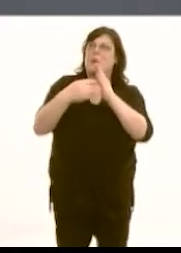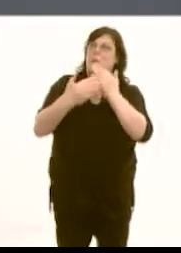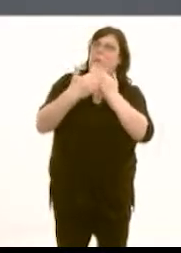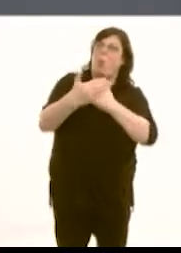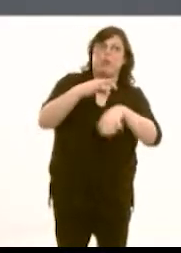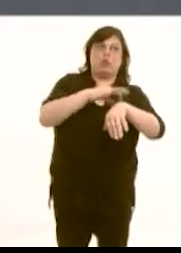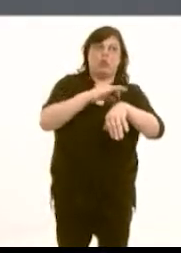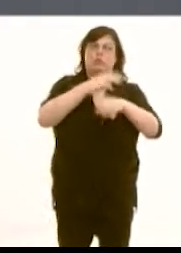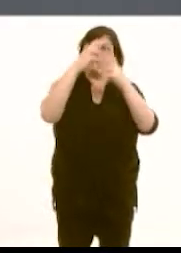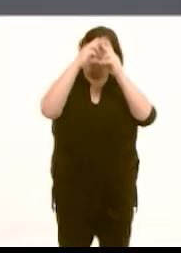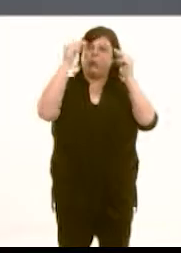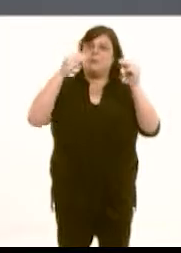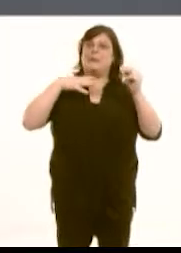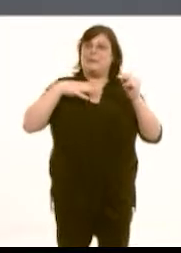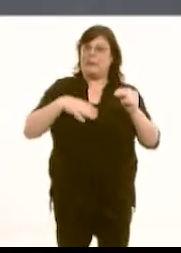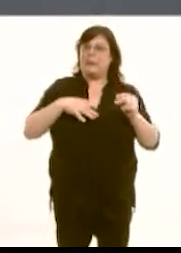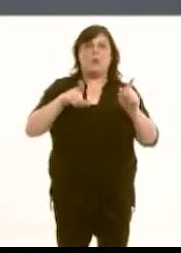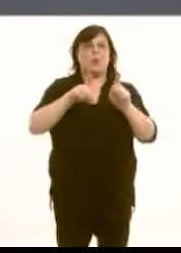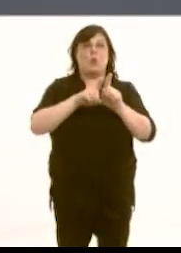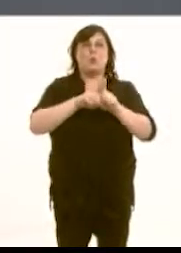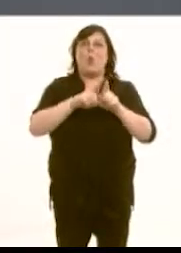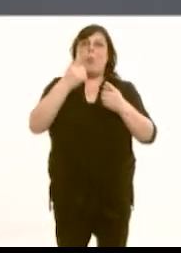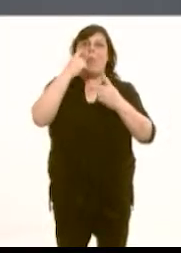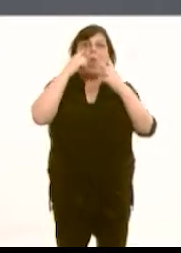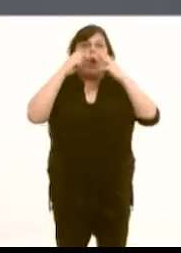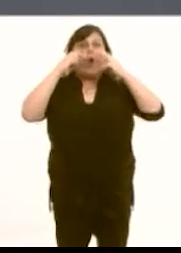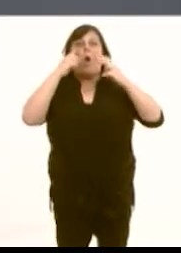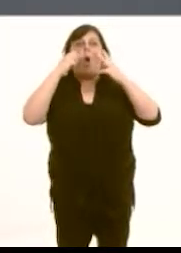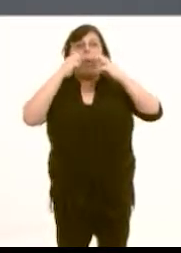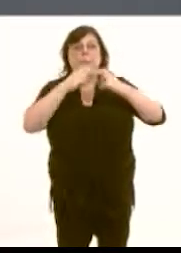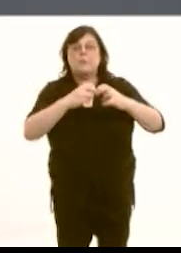and thereís the report that weíve heard about from the ombudsman out today.